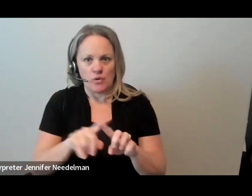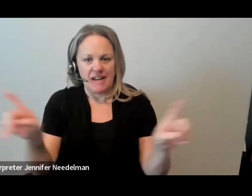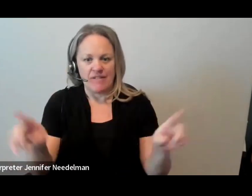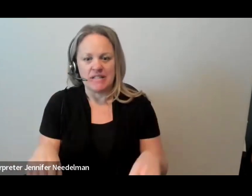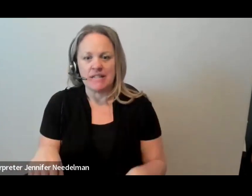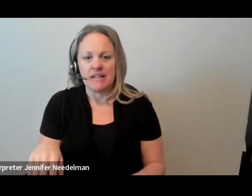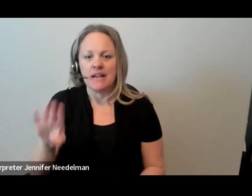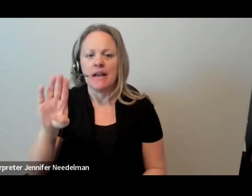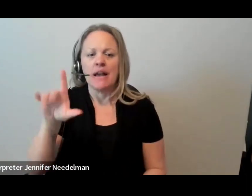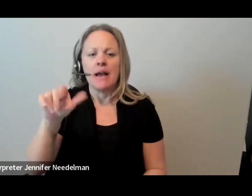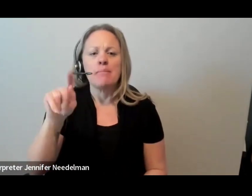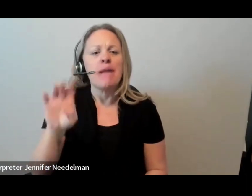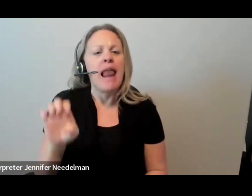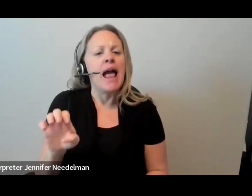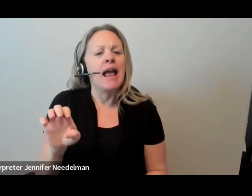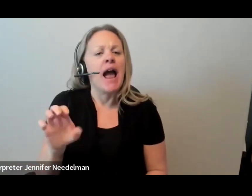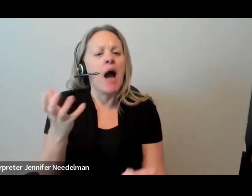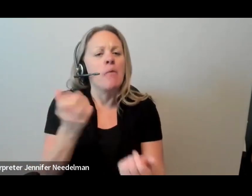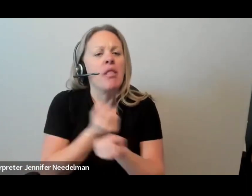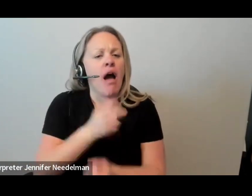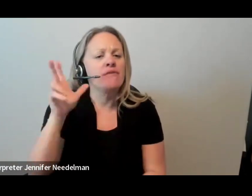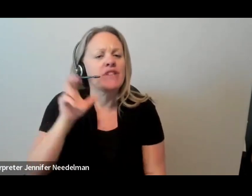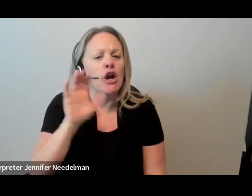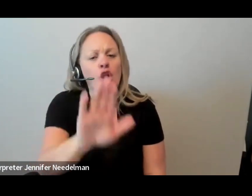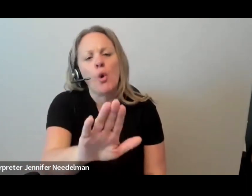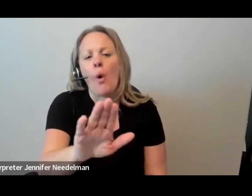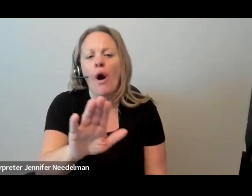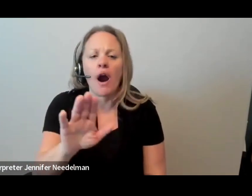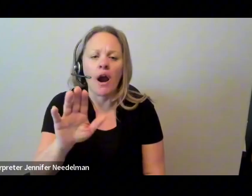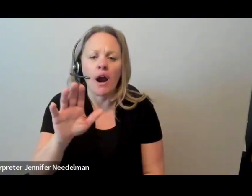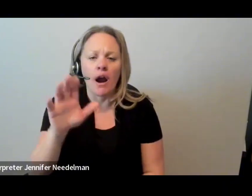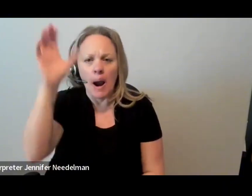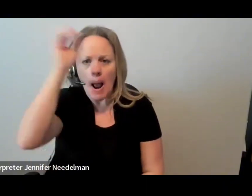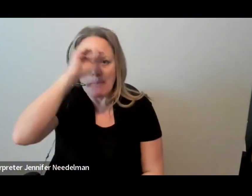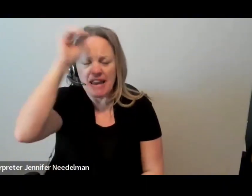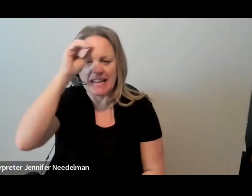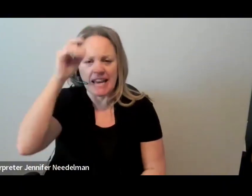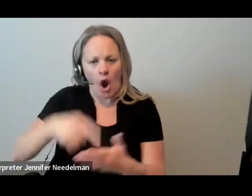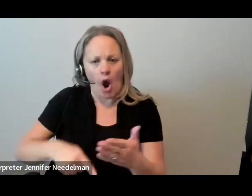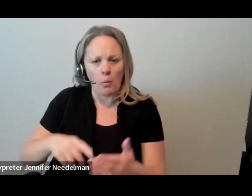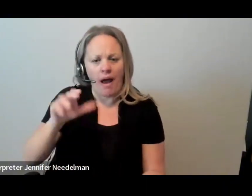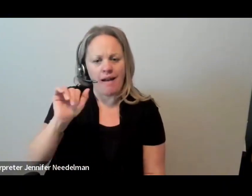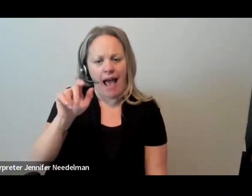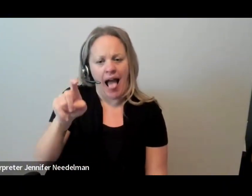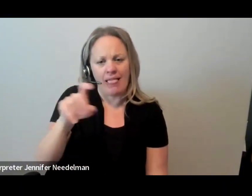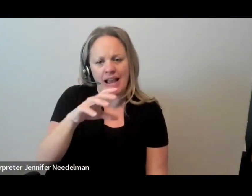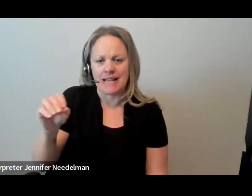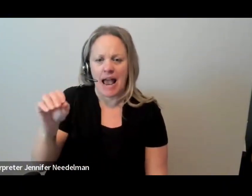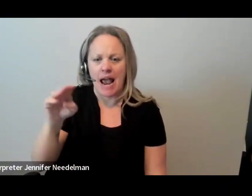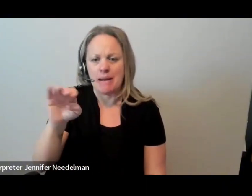to get your take on what Alex and Molly had just said, like